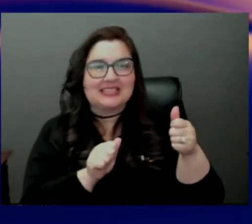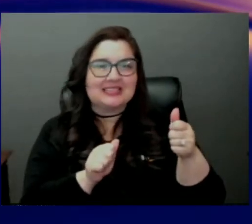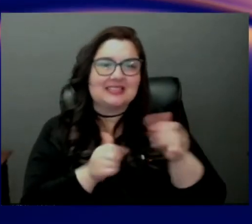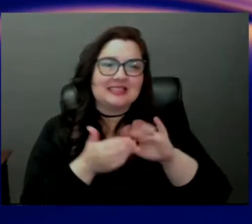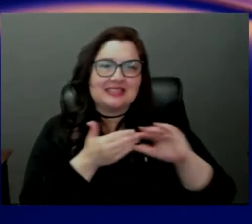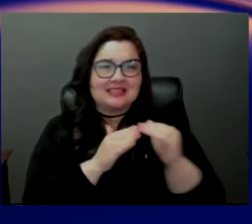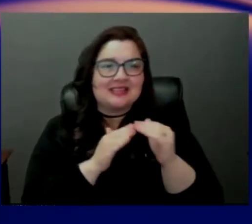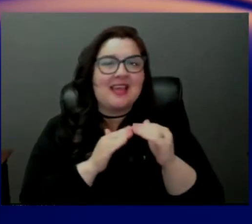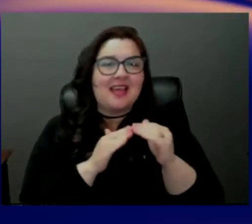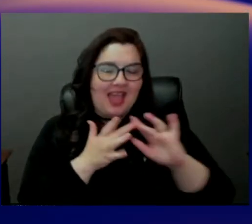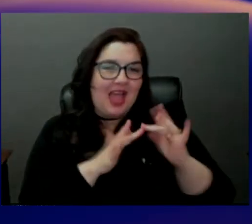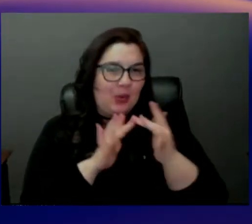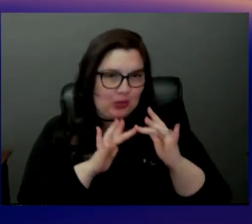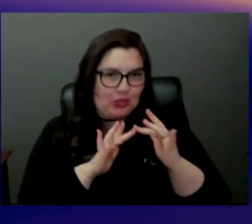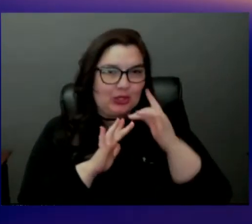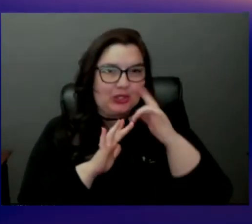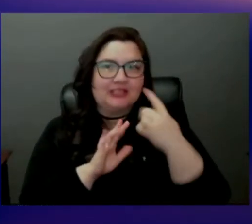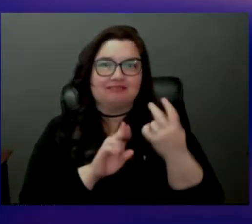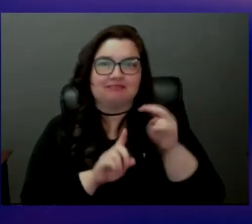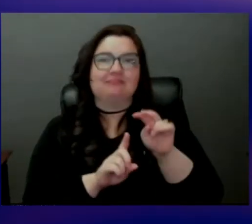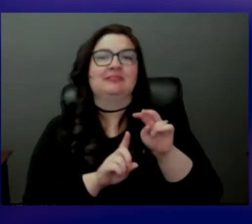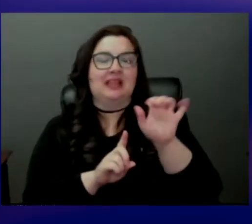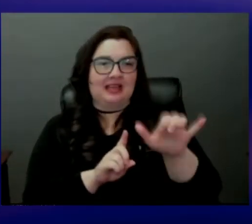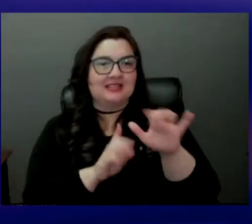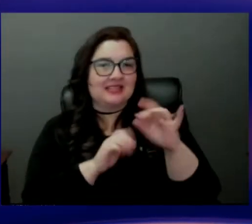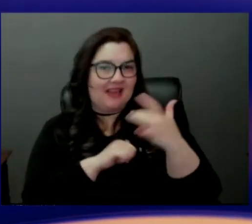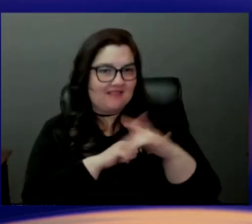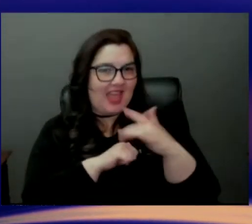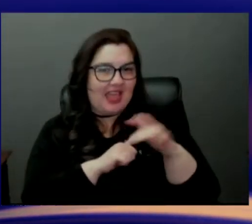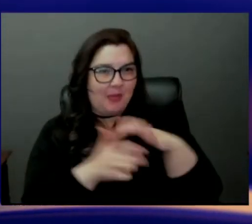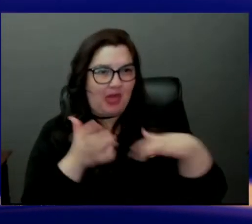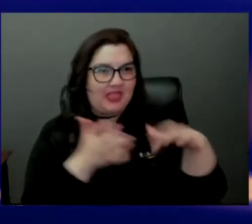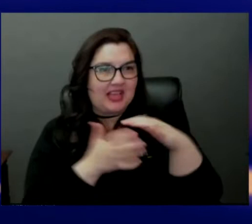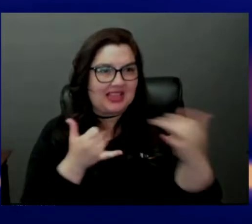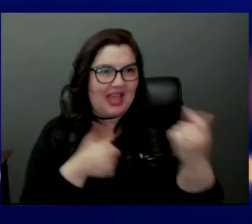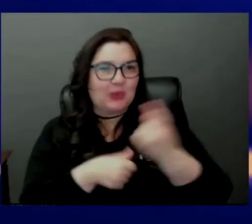that that is available in the cloud today. There's also a number of instances in the last,